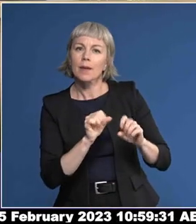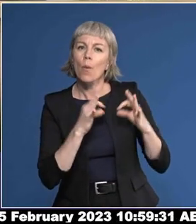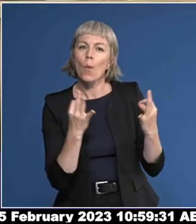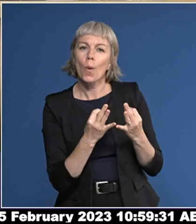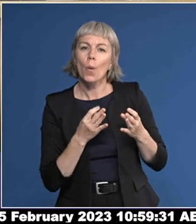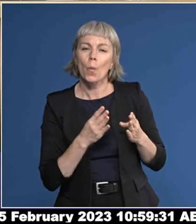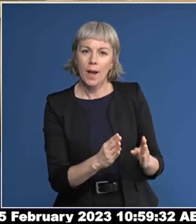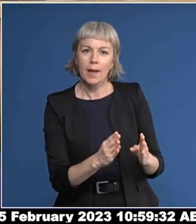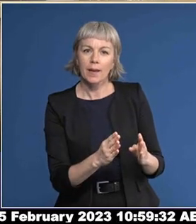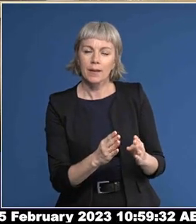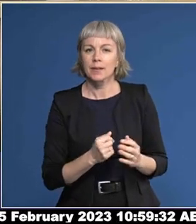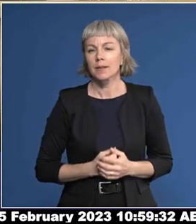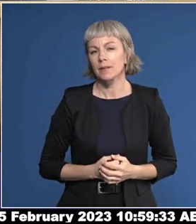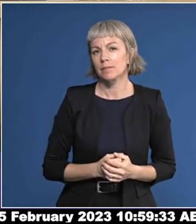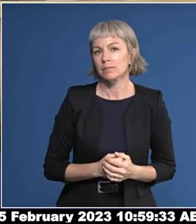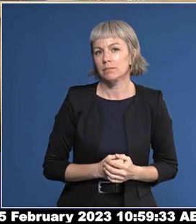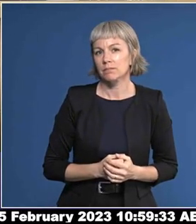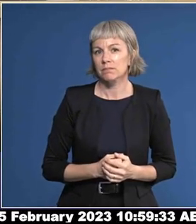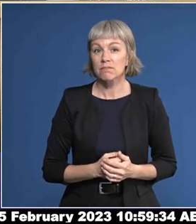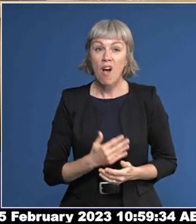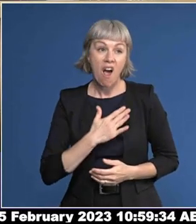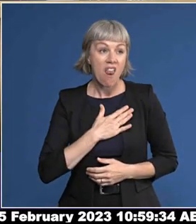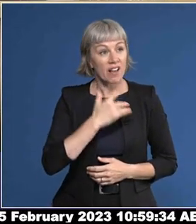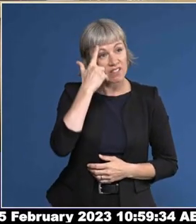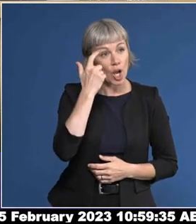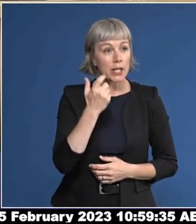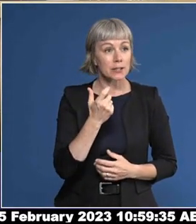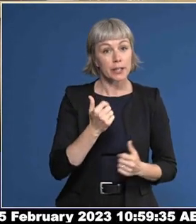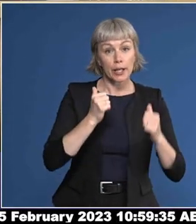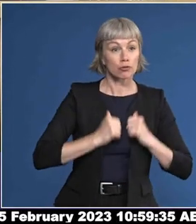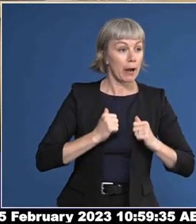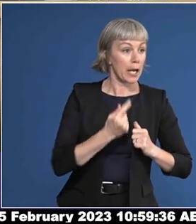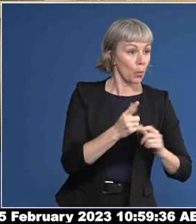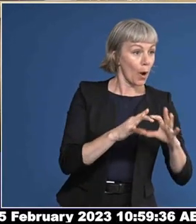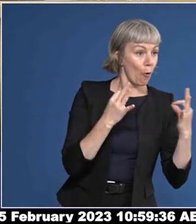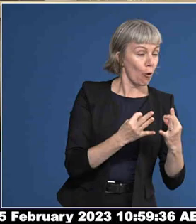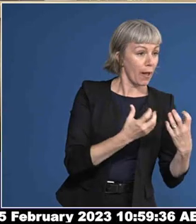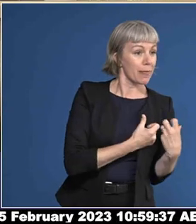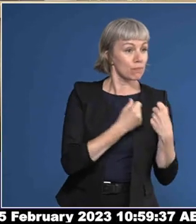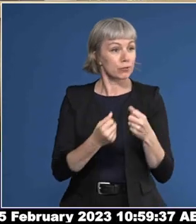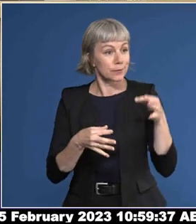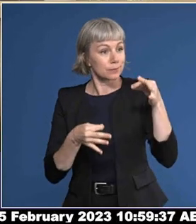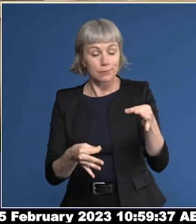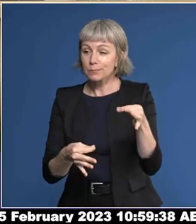So I'm not a big fan of portability. Araluen, Sunnyfield? Do you have a view on this?